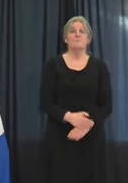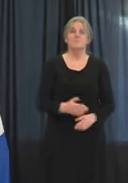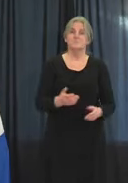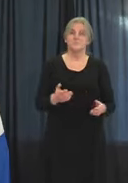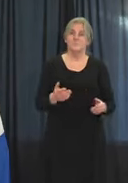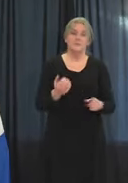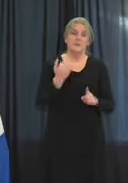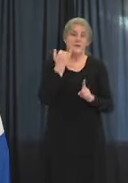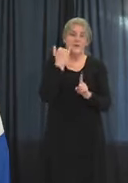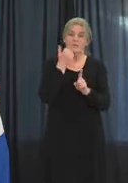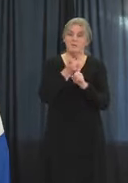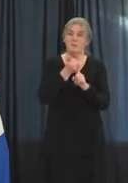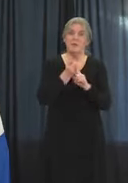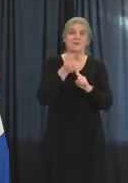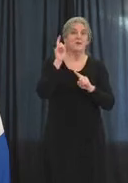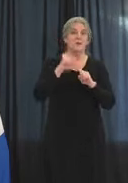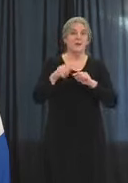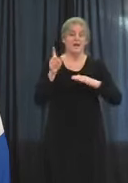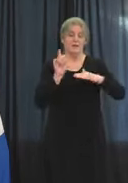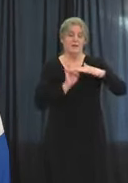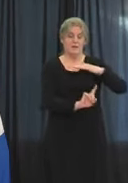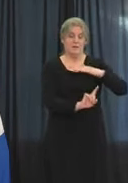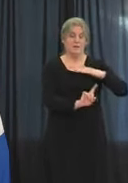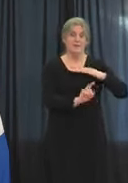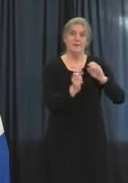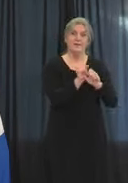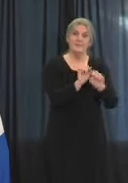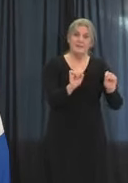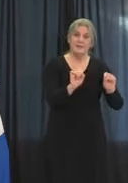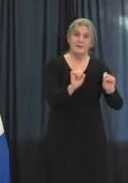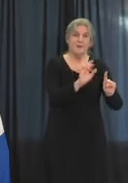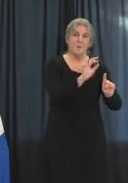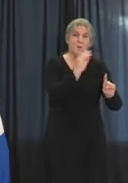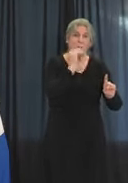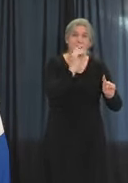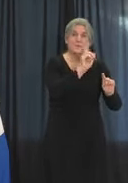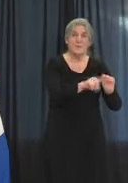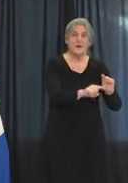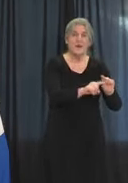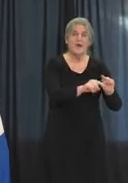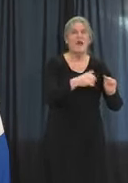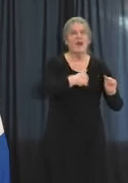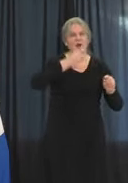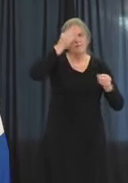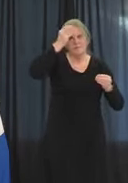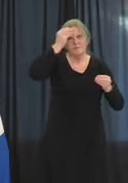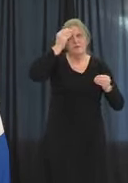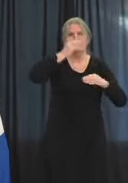And again, if you cannot self isolate safely at home, there is information and advice available